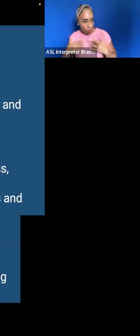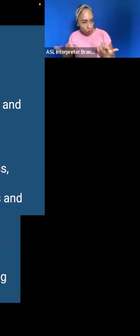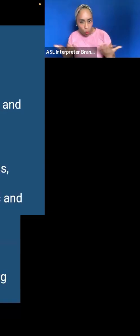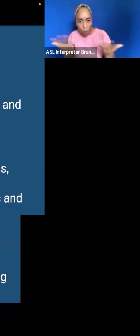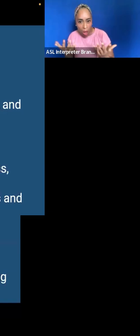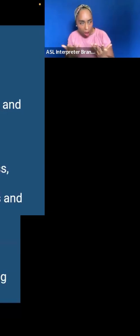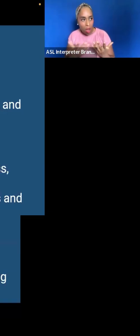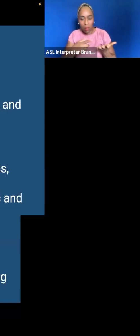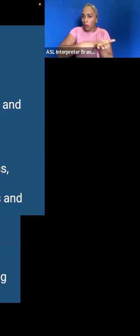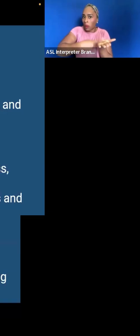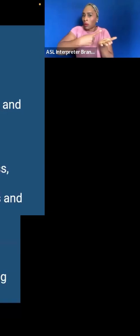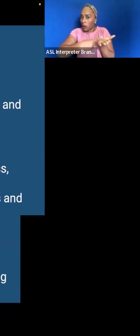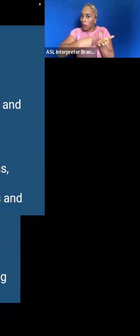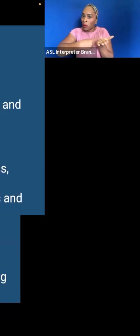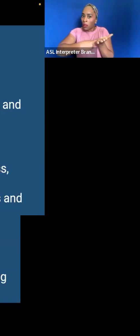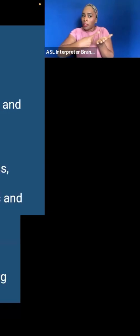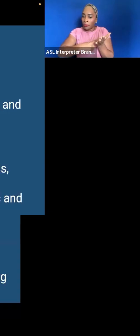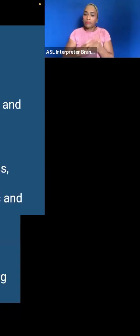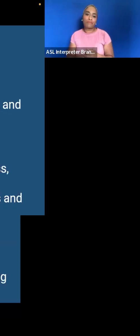Okay. All right. We'll go to the next slide, please.